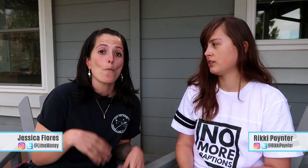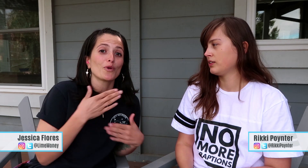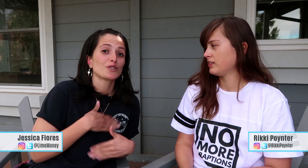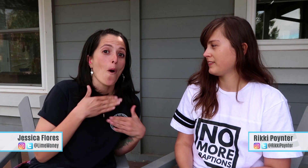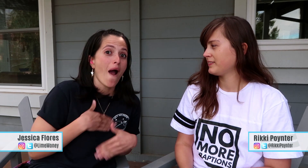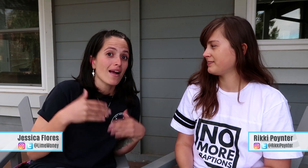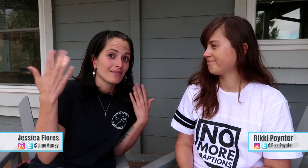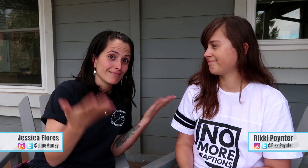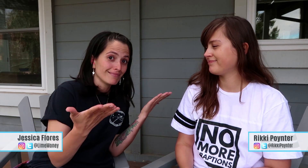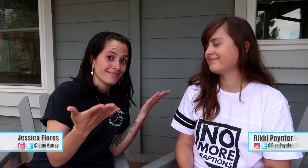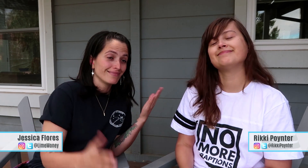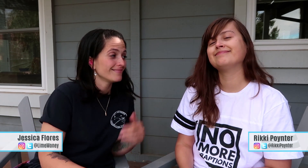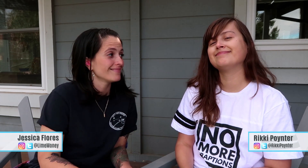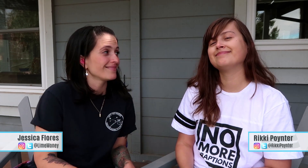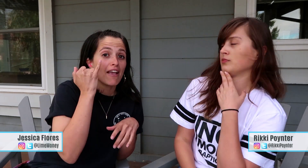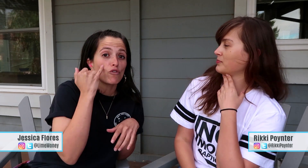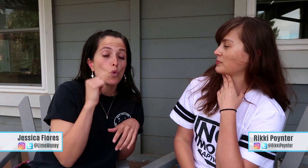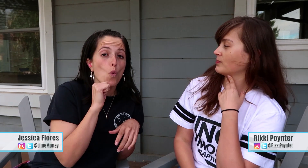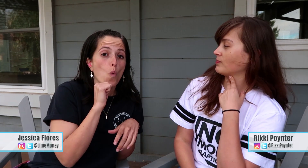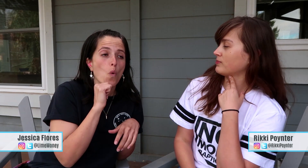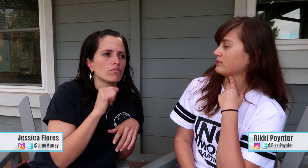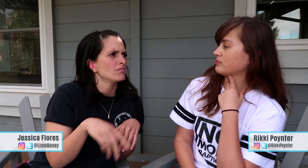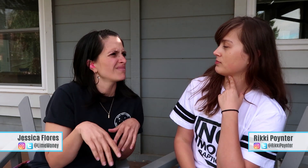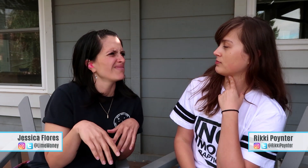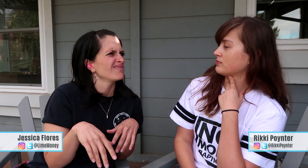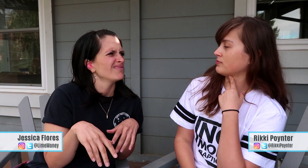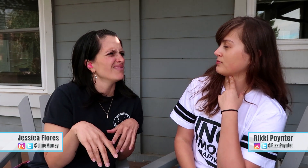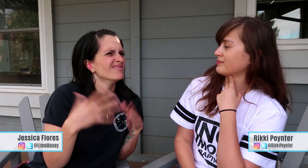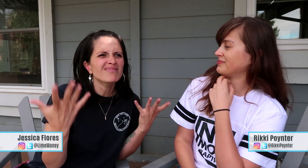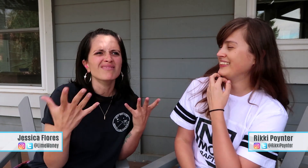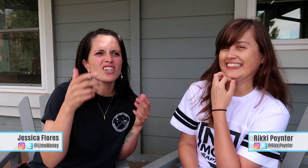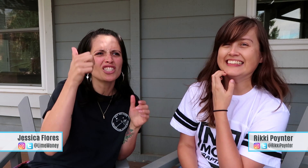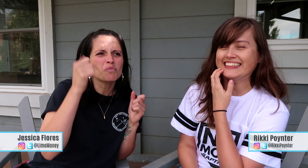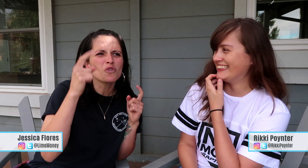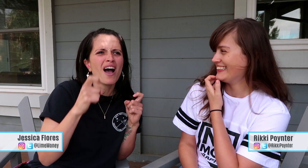J: Hope you guys enjoyed this video! If you... (Jessica literally just forgot all of her ASL)